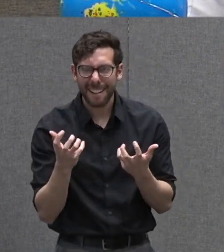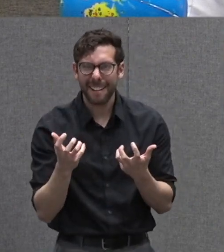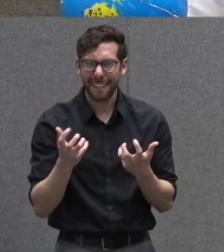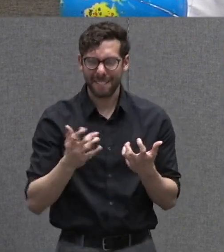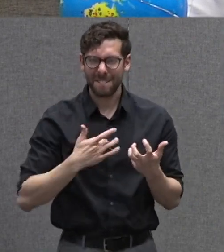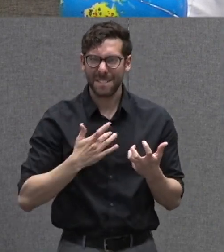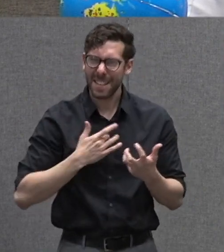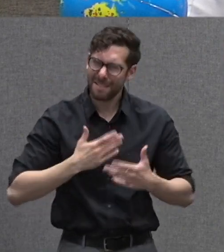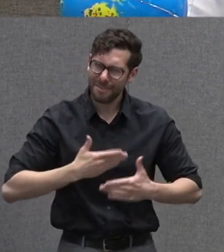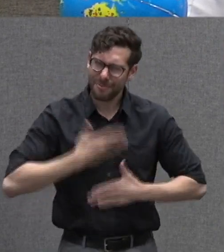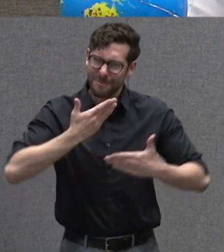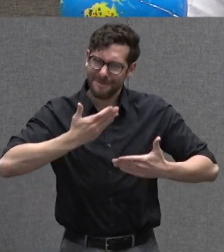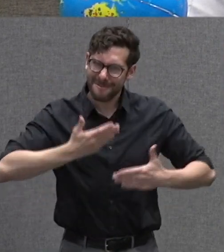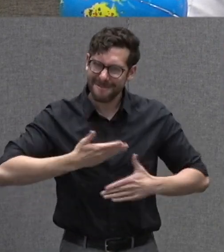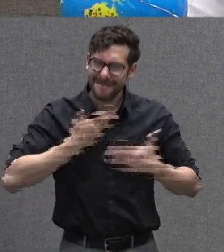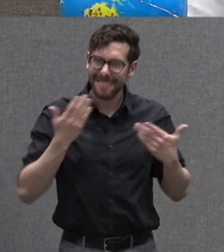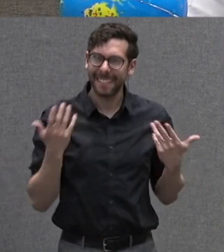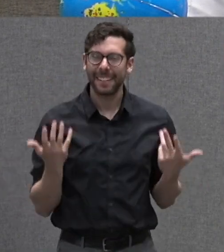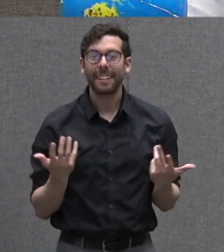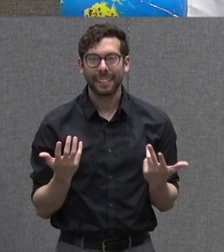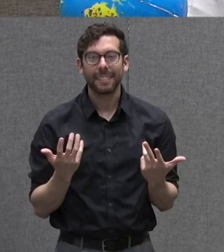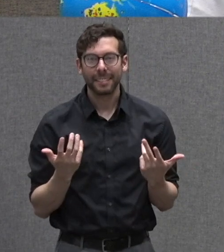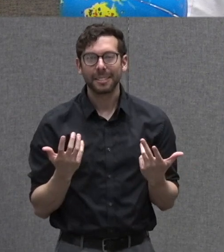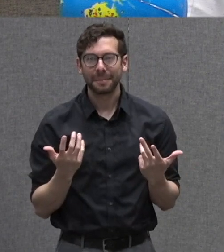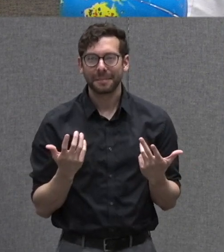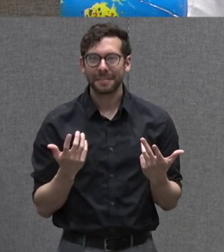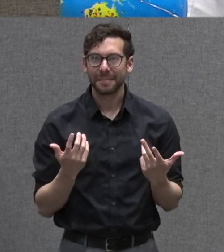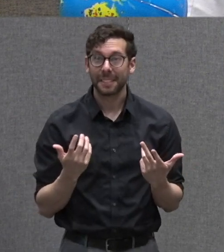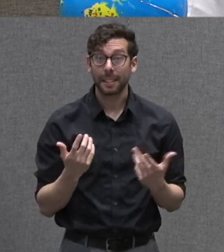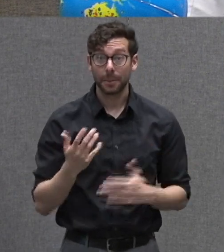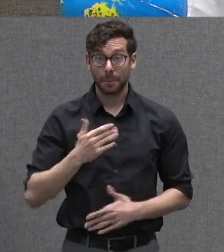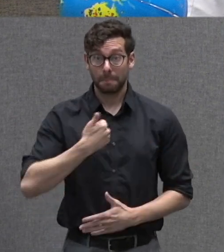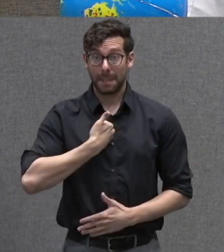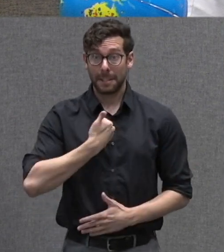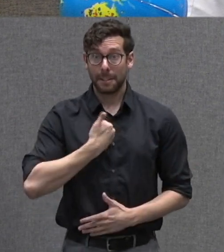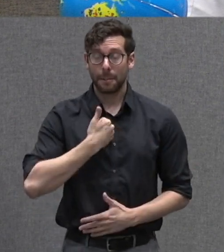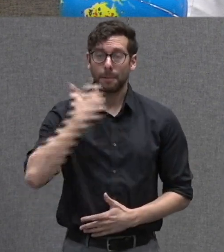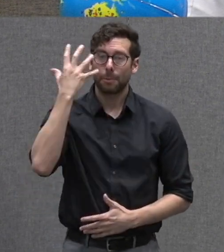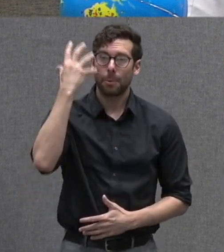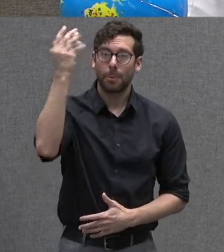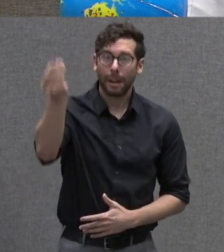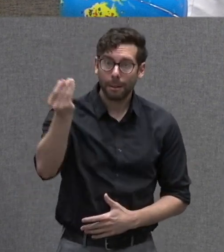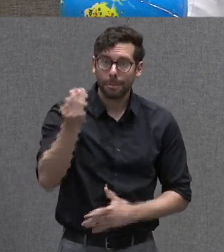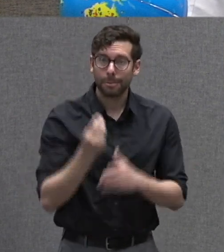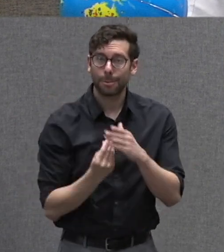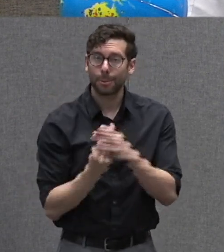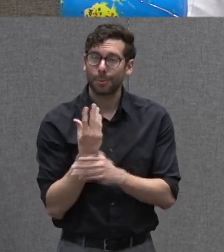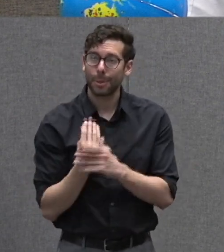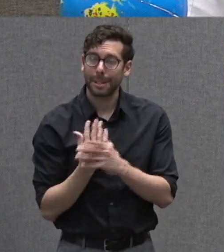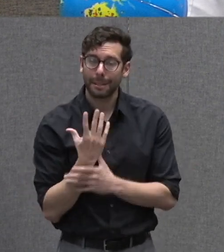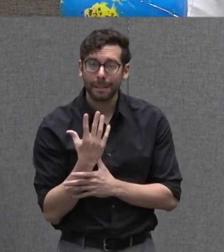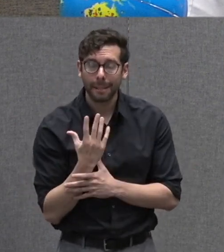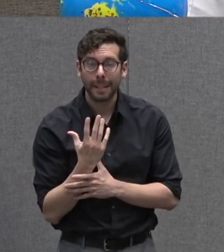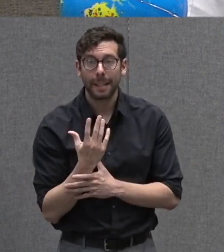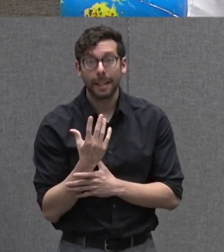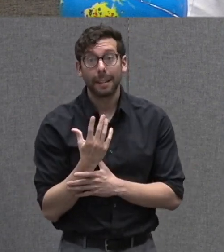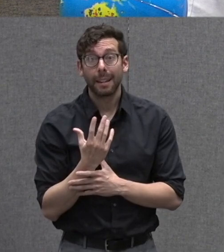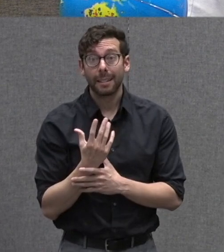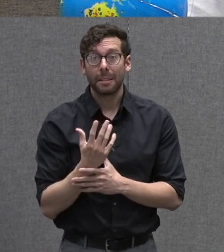Flying the kite is kind of that way. So when I go outside in the spring, there's usually quite a bit of wind,